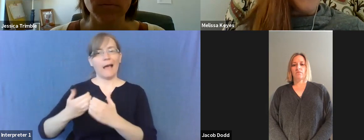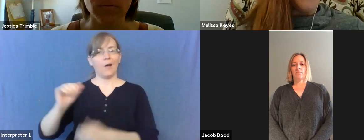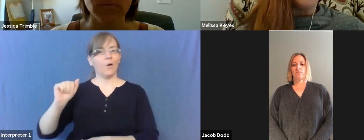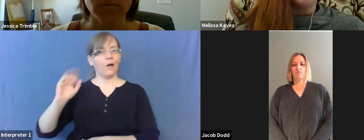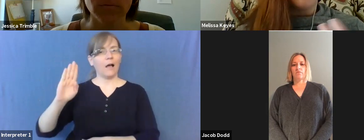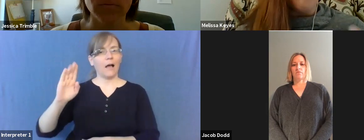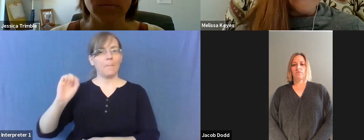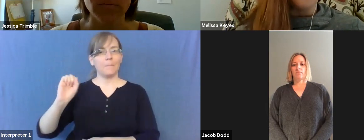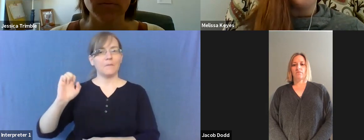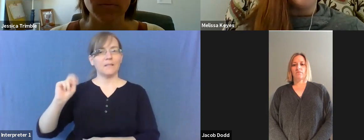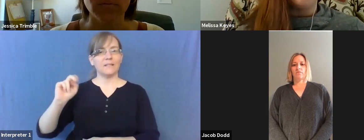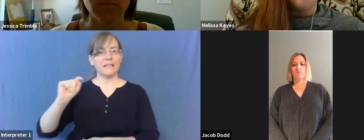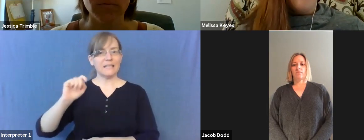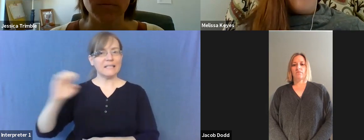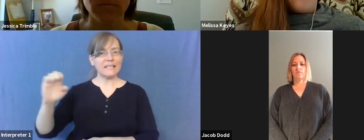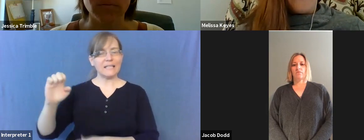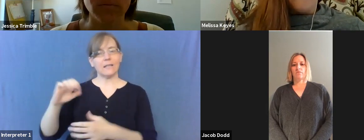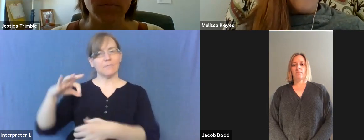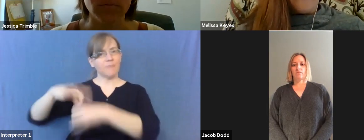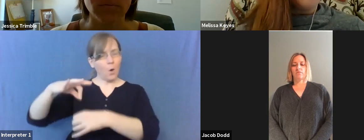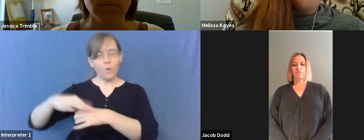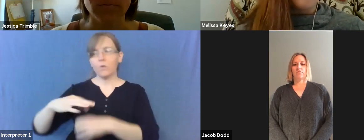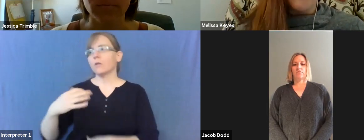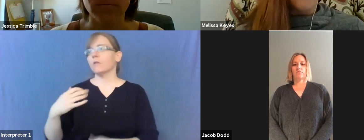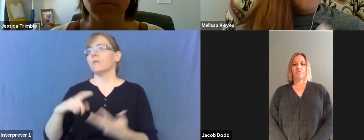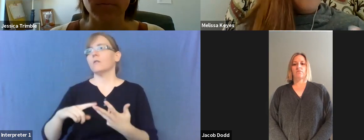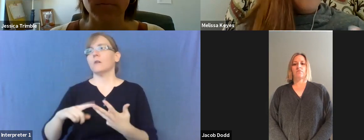to complete their census and just make sure